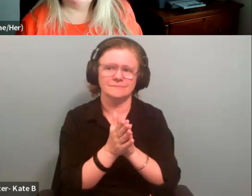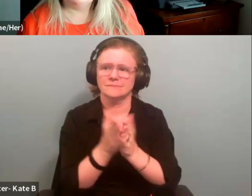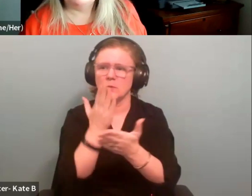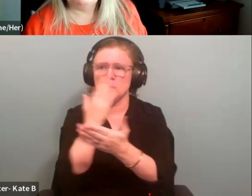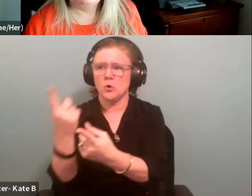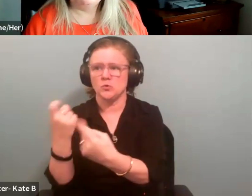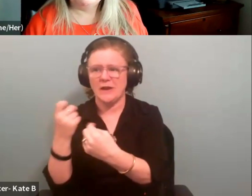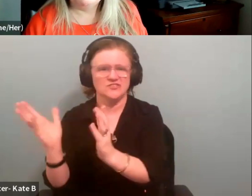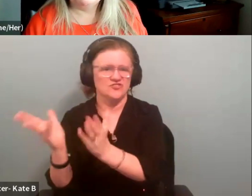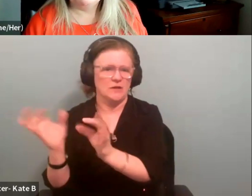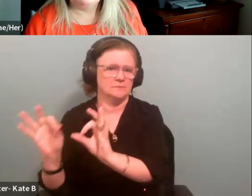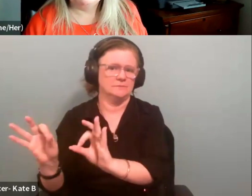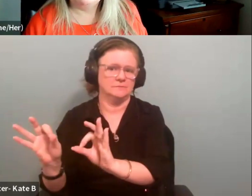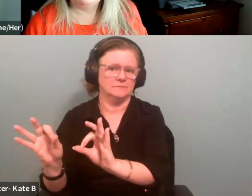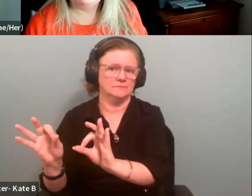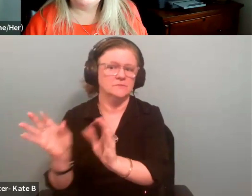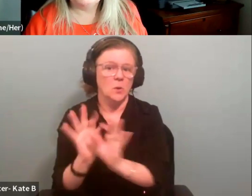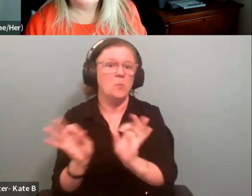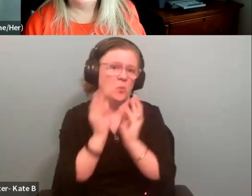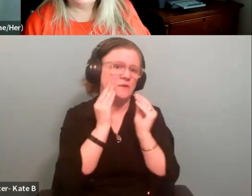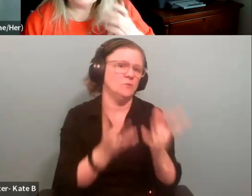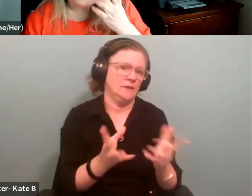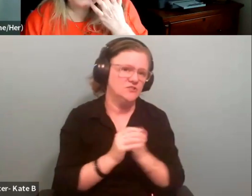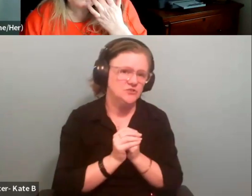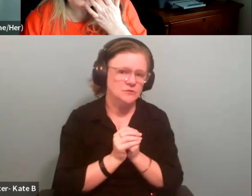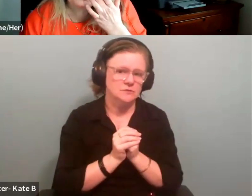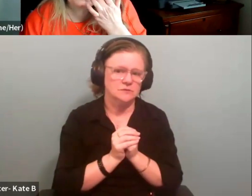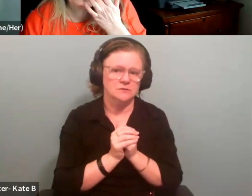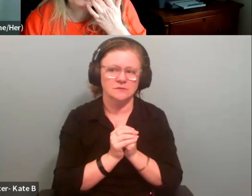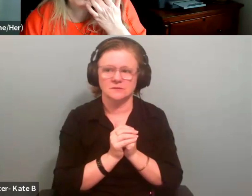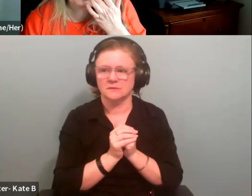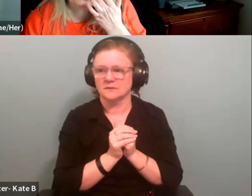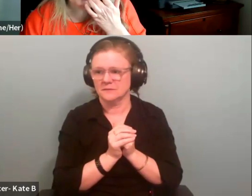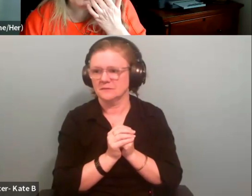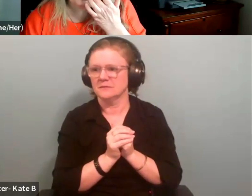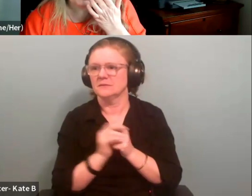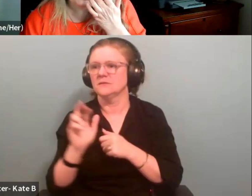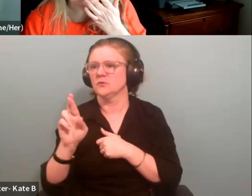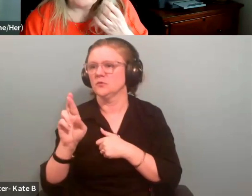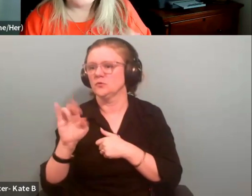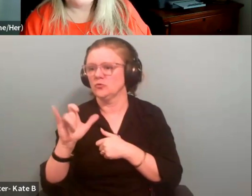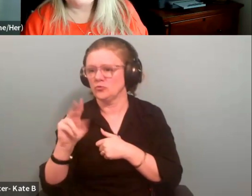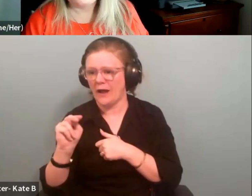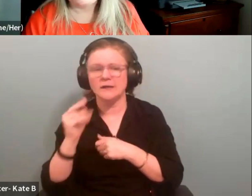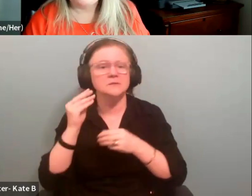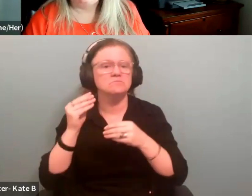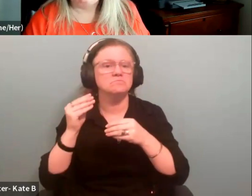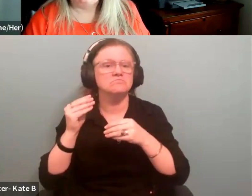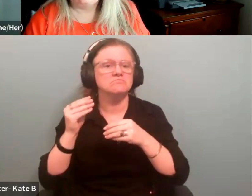in chat. This is rich and important information. I noticed that Ryan shared information about connecting with other